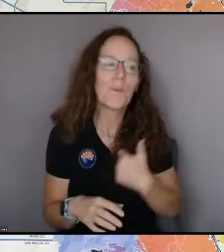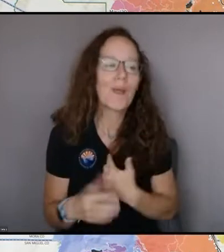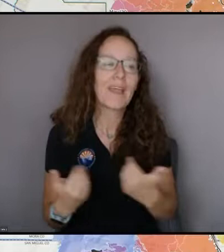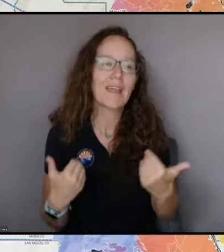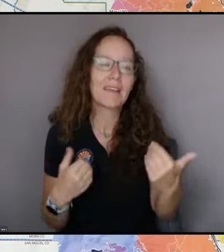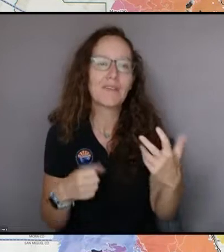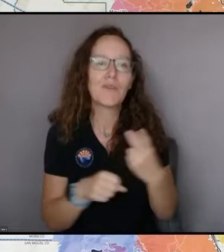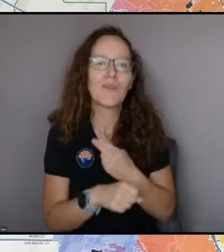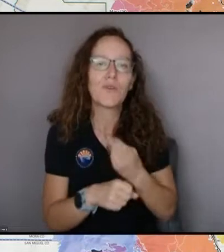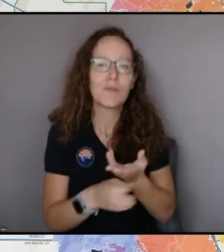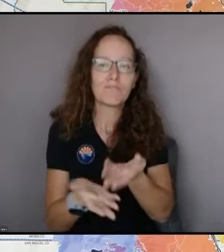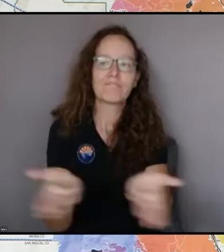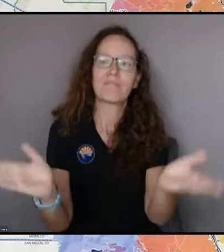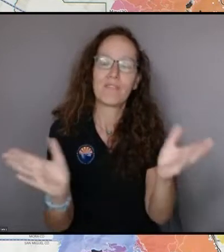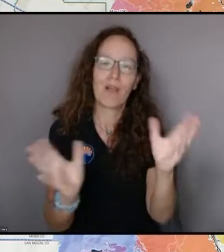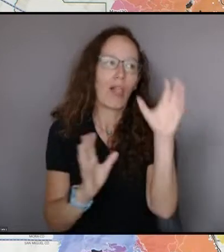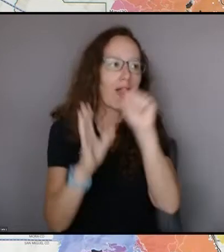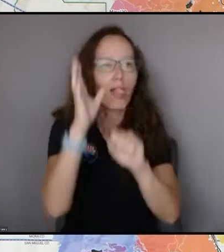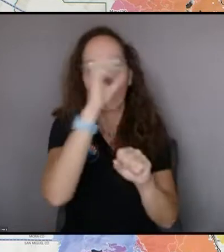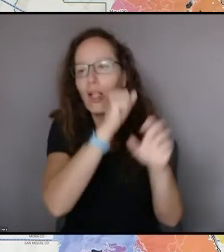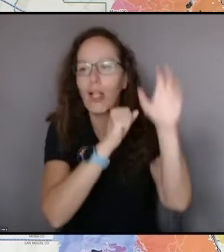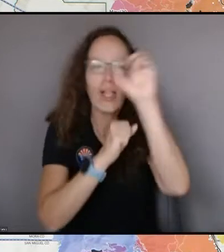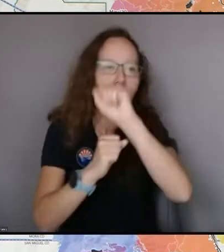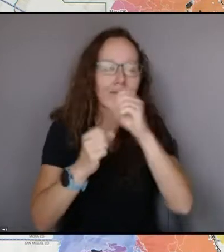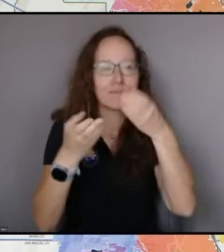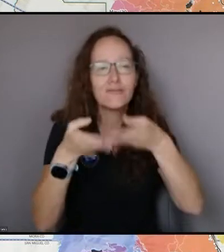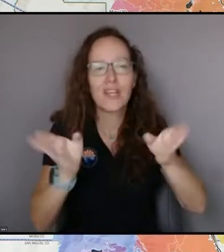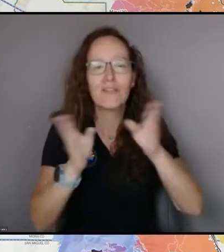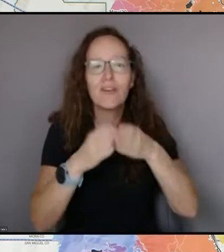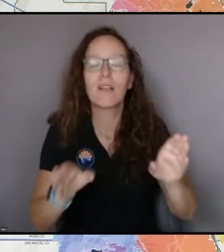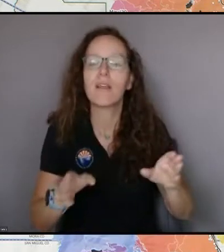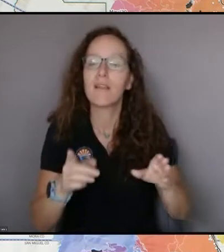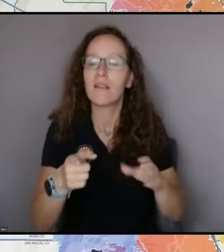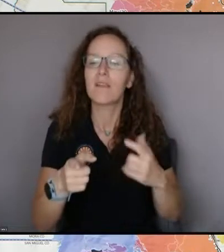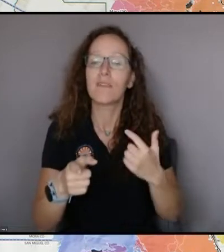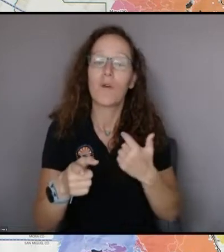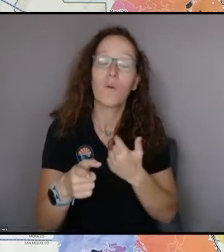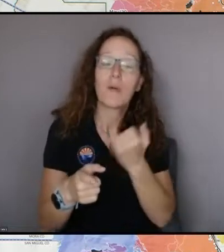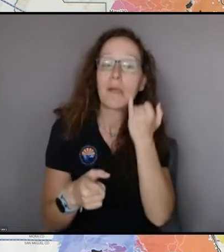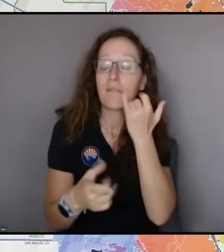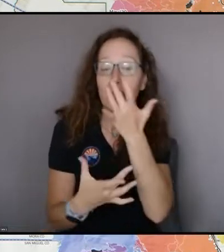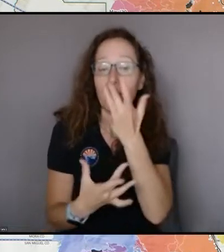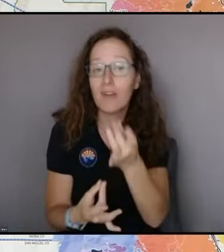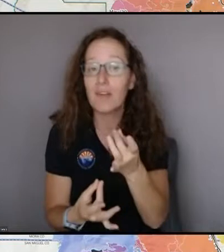you're interested, you just Google 'cognitive bia's and you'll get all sorts of lists of the multiple different biases that